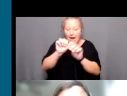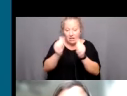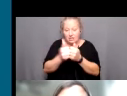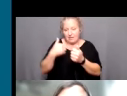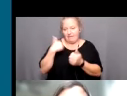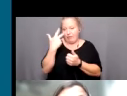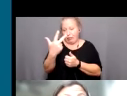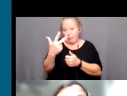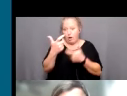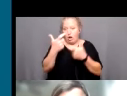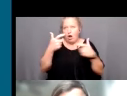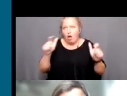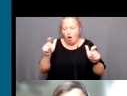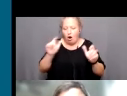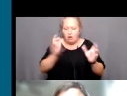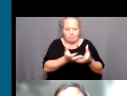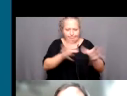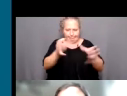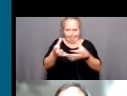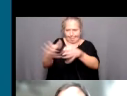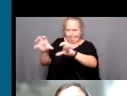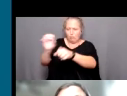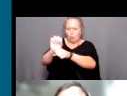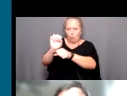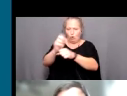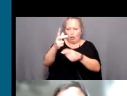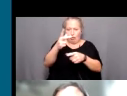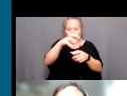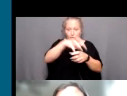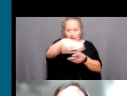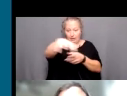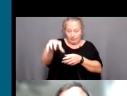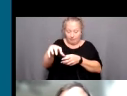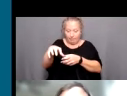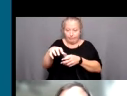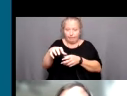So labor agency really has 3 large buckets of work.